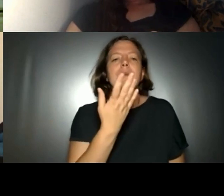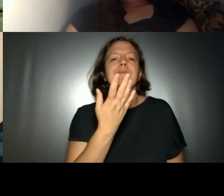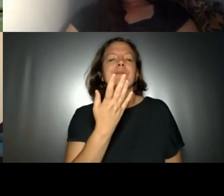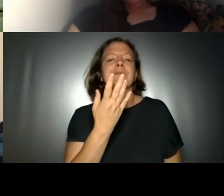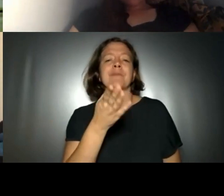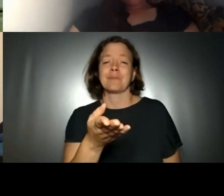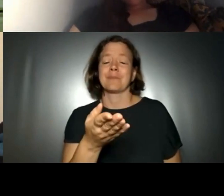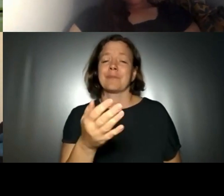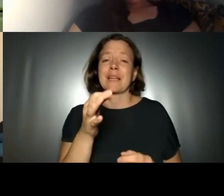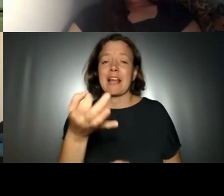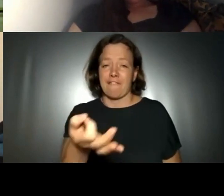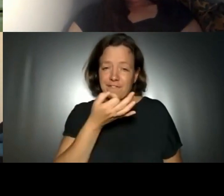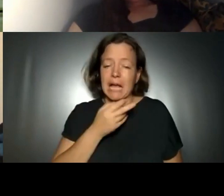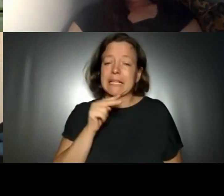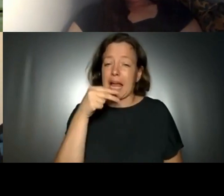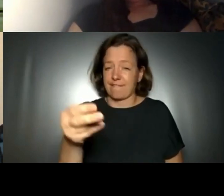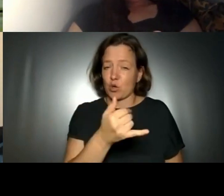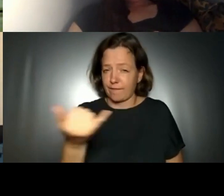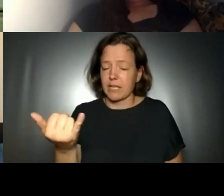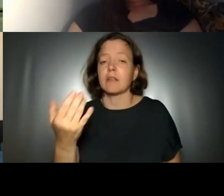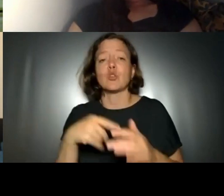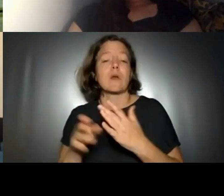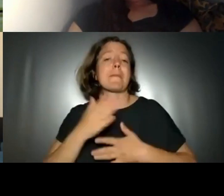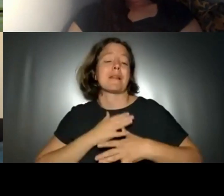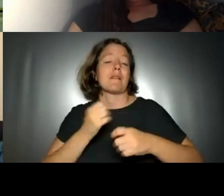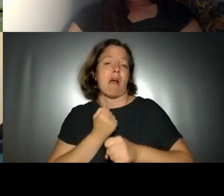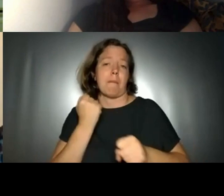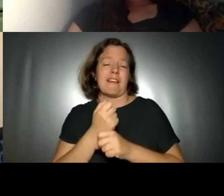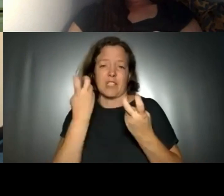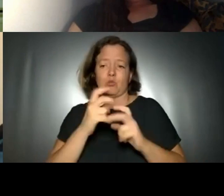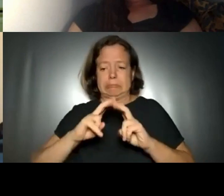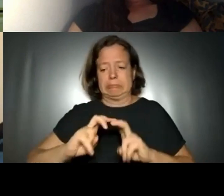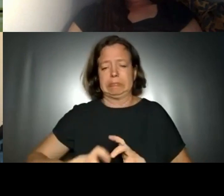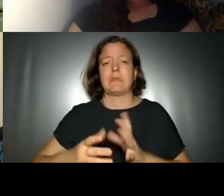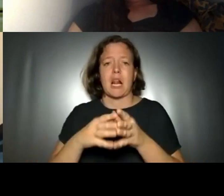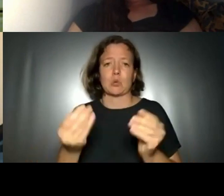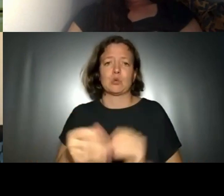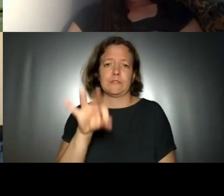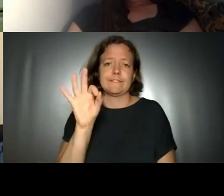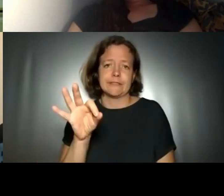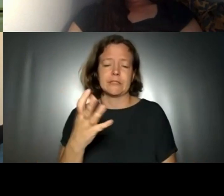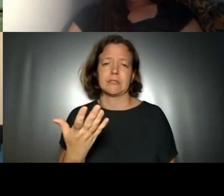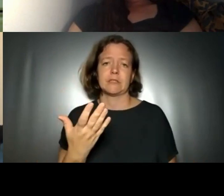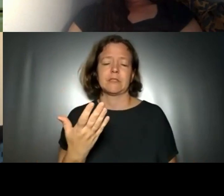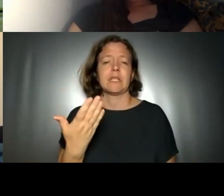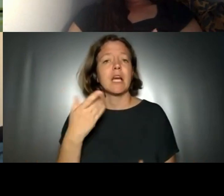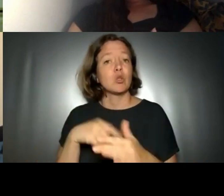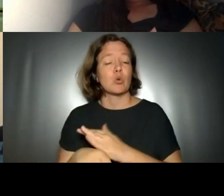As I'm trying out new projects and going into new spaces, I learn more and more about my access needs.